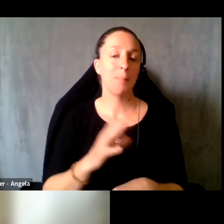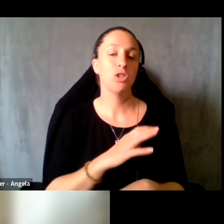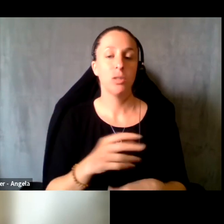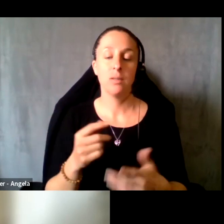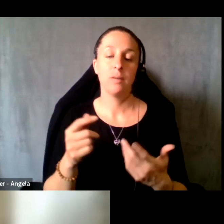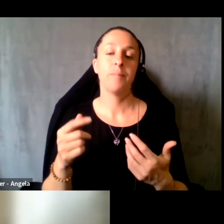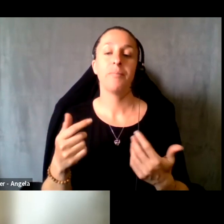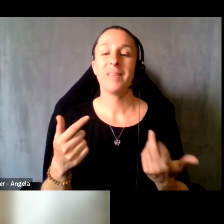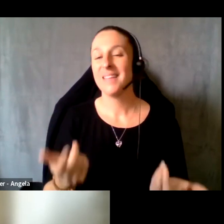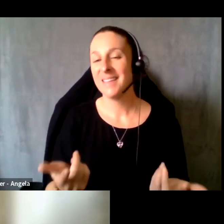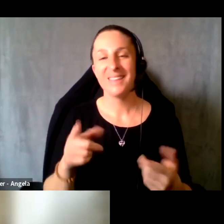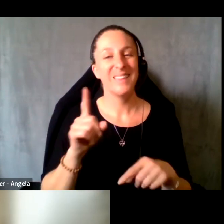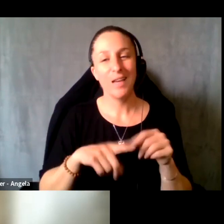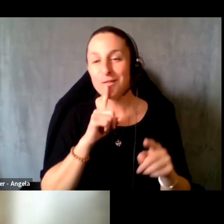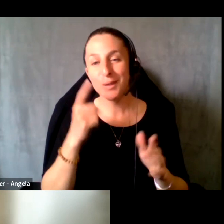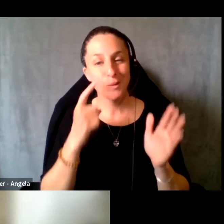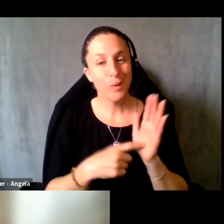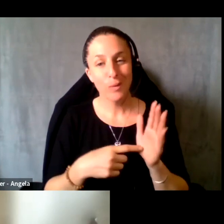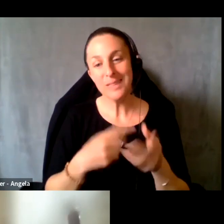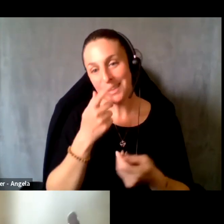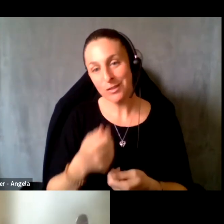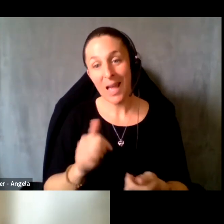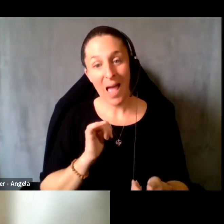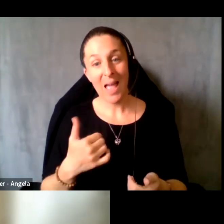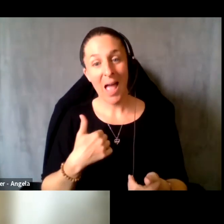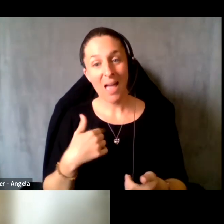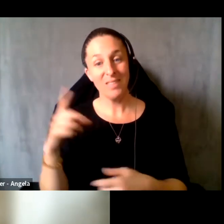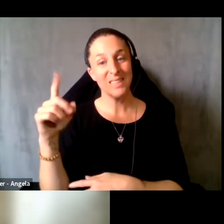And what you can't really notice, which is interesting, is I have a disability. So something